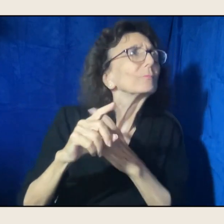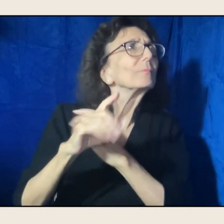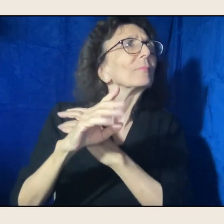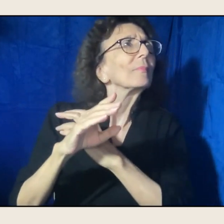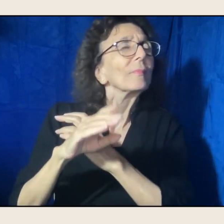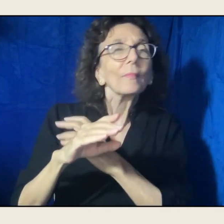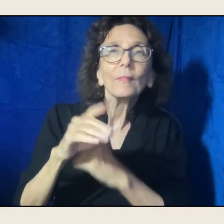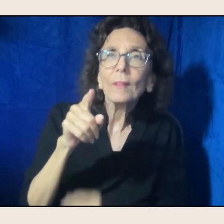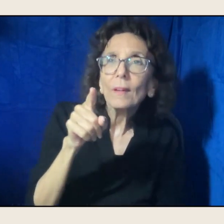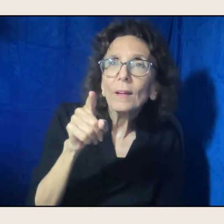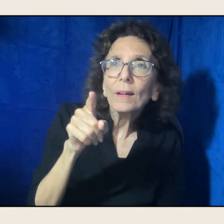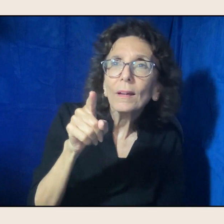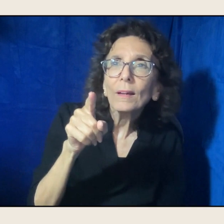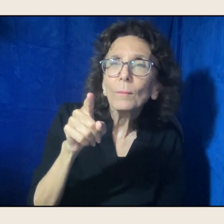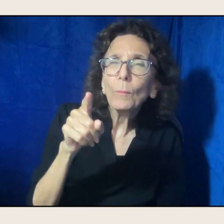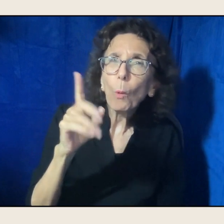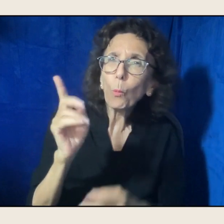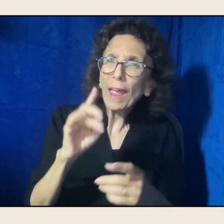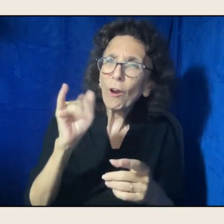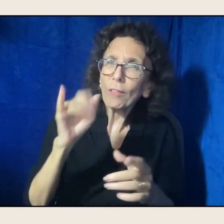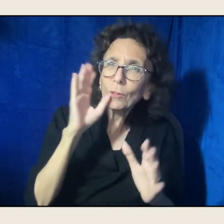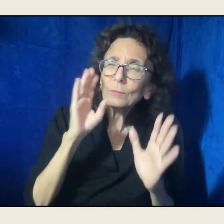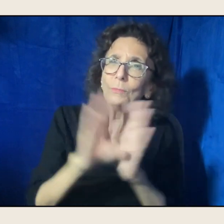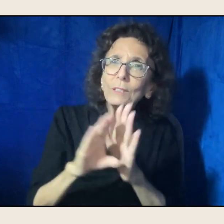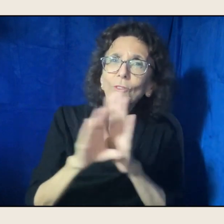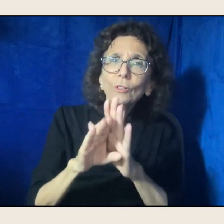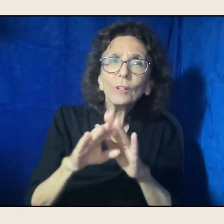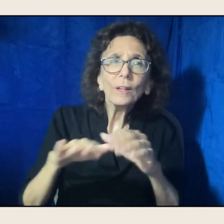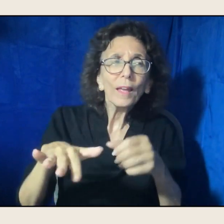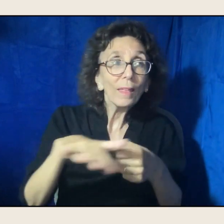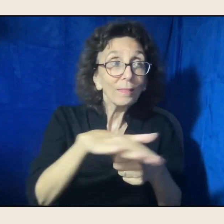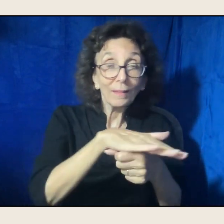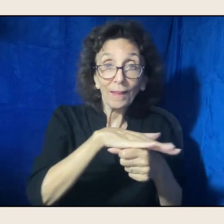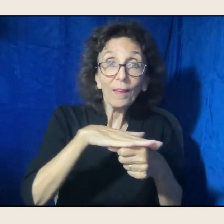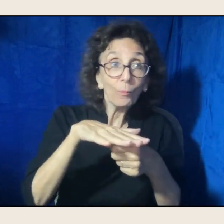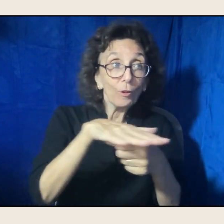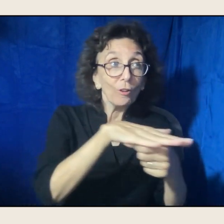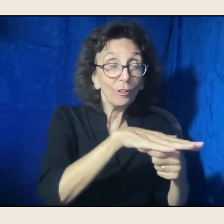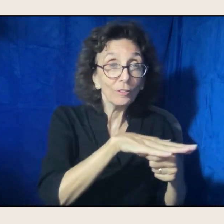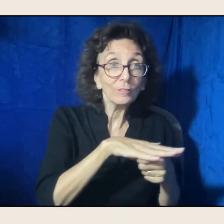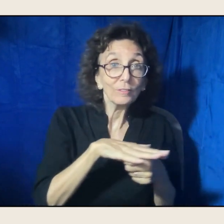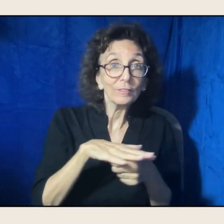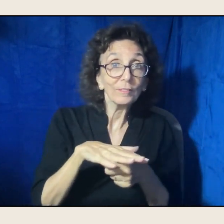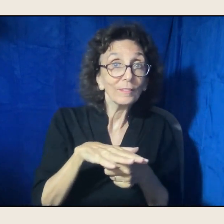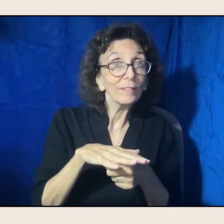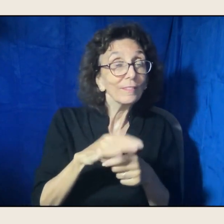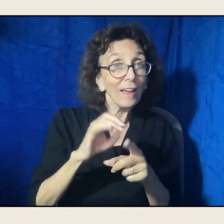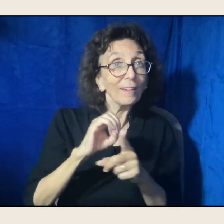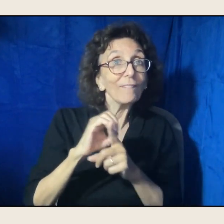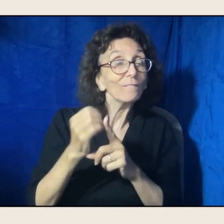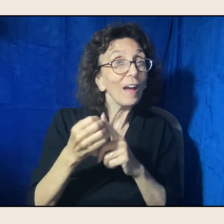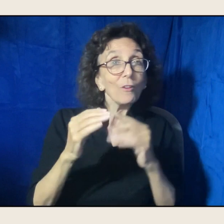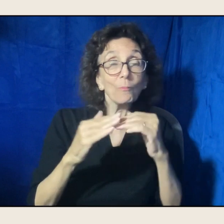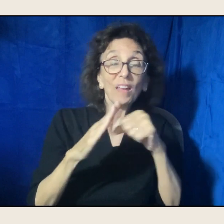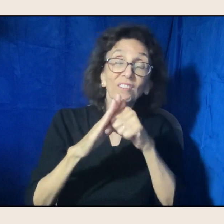right, in neighborhoods plagued by environmental injustice, higher rates of asthma,